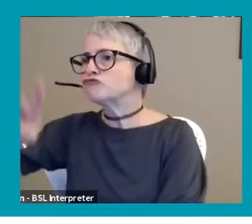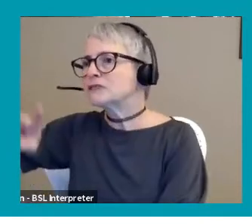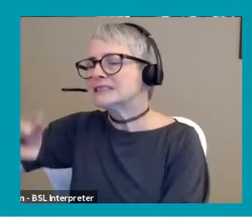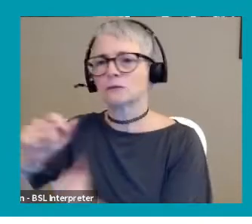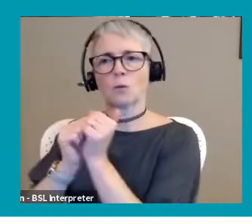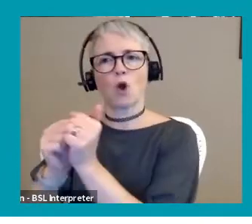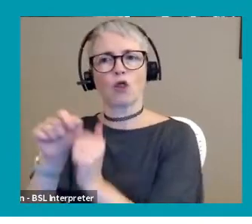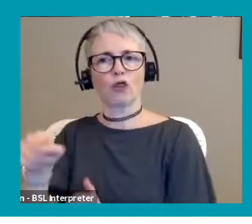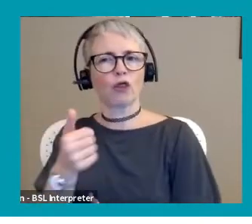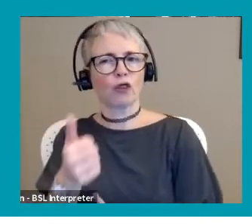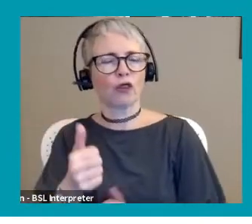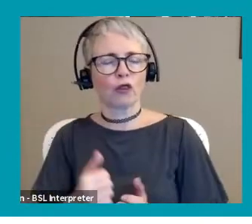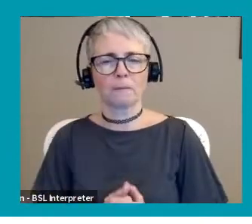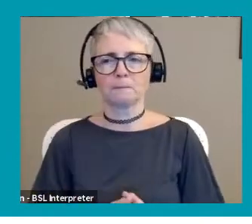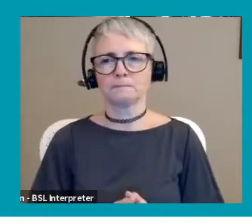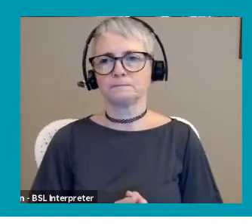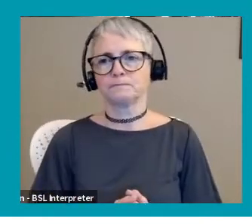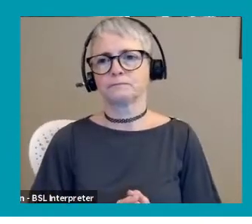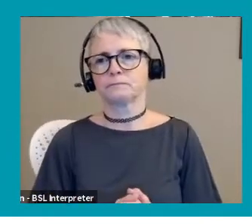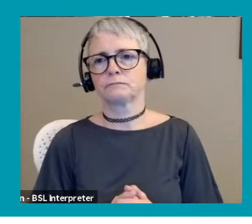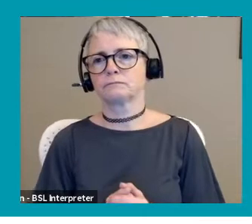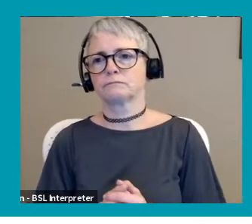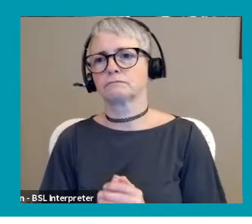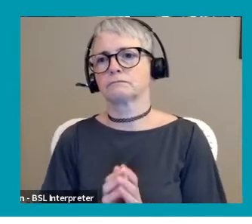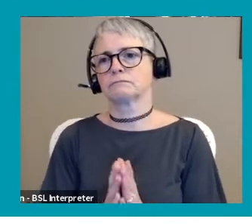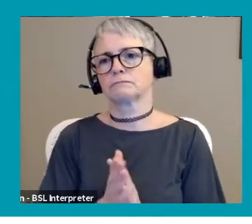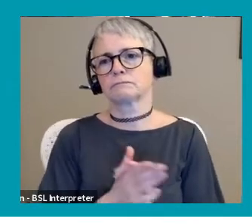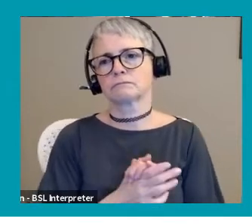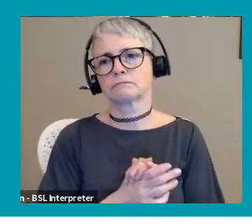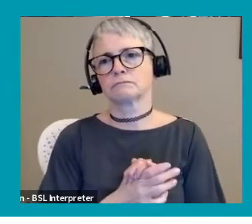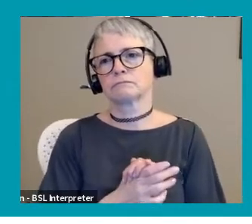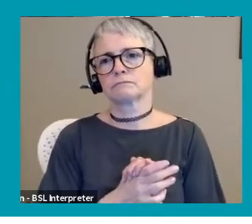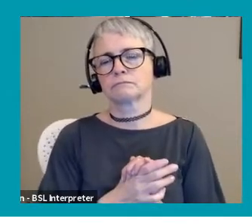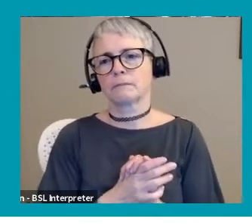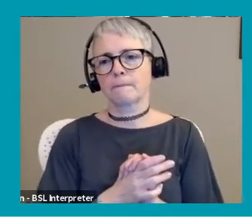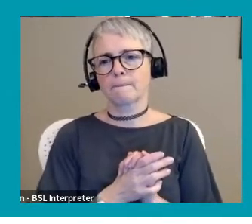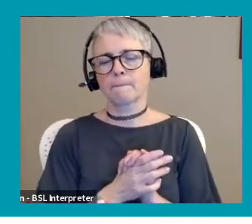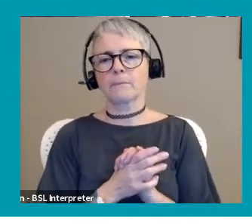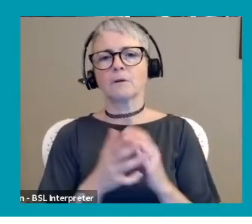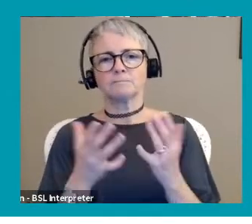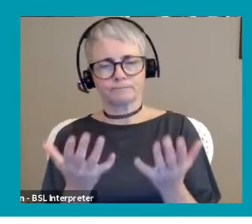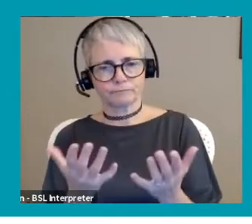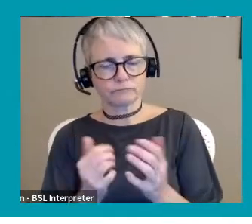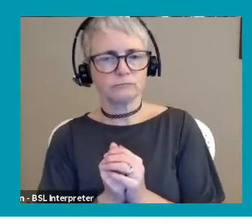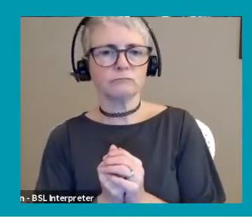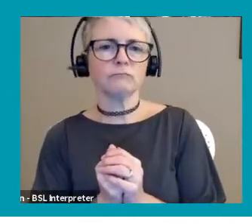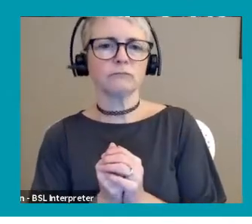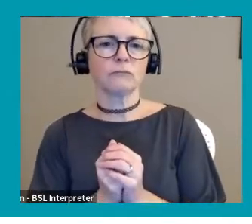So when we talk about values and get real and identify what our on values